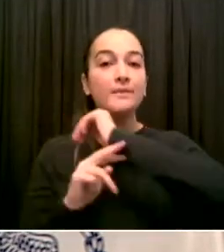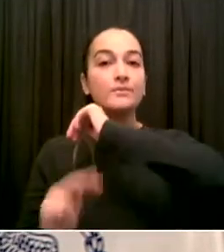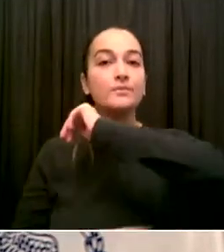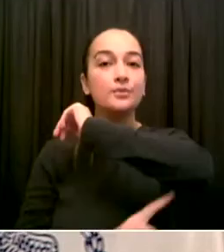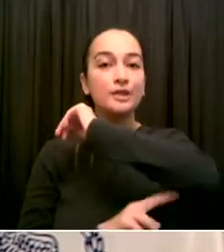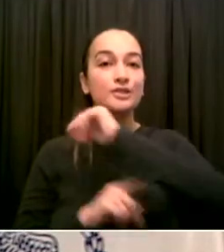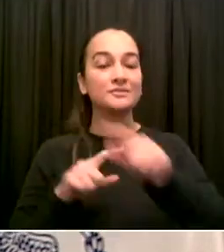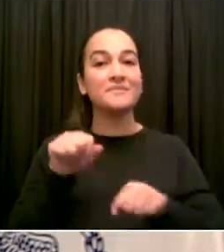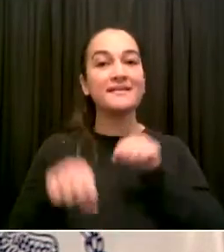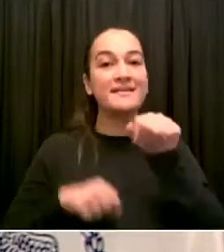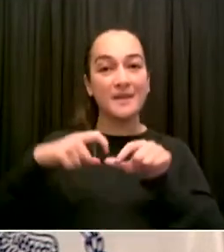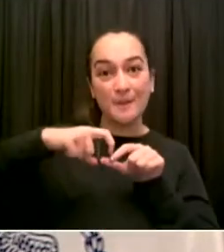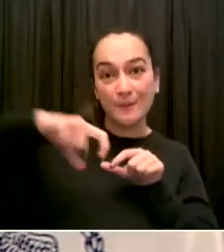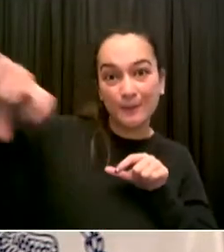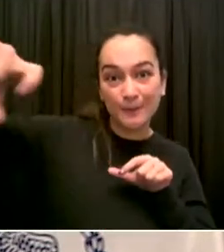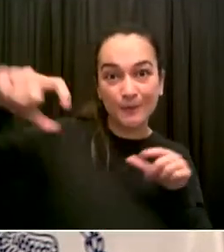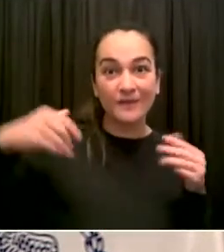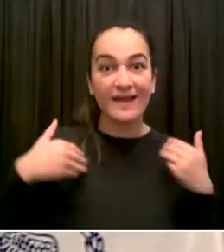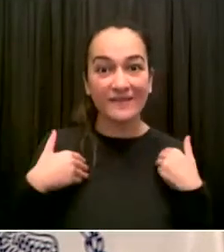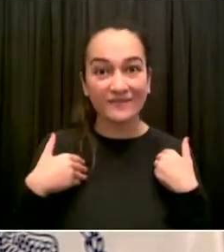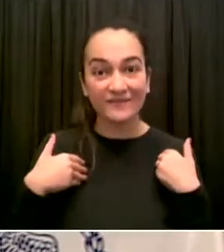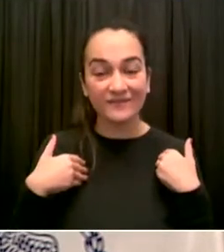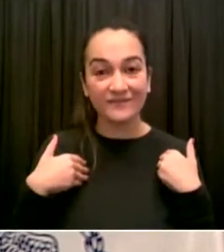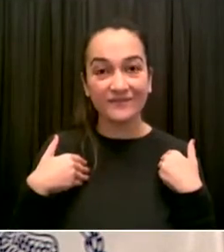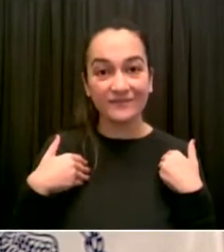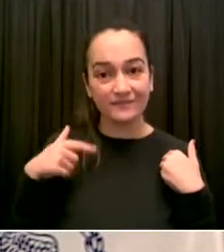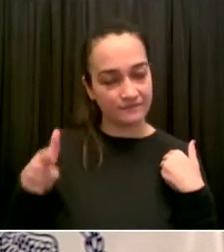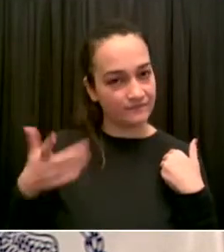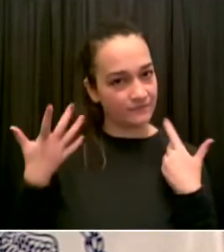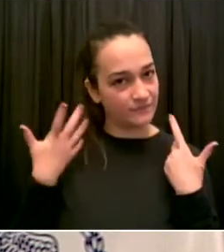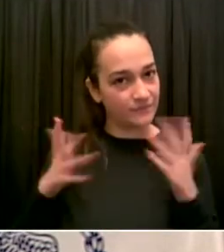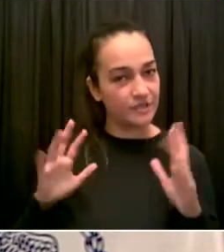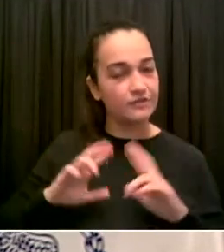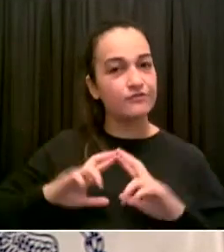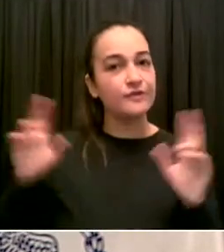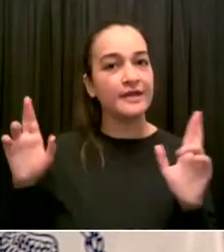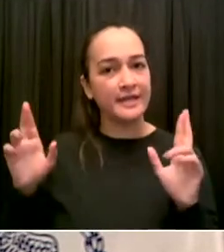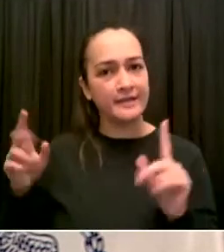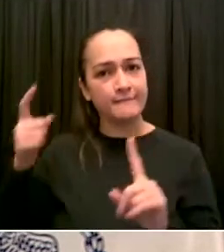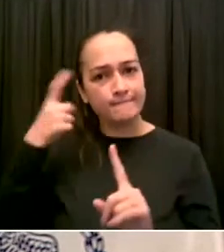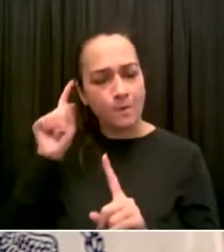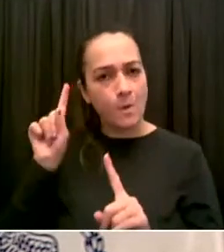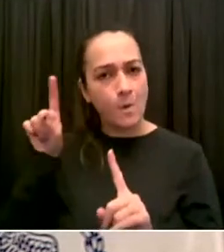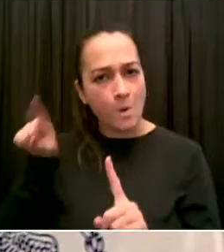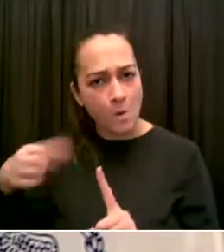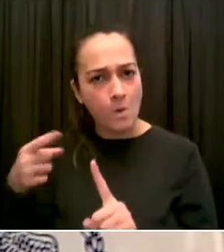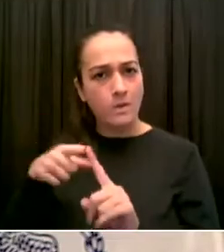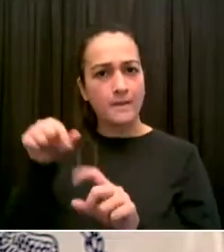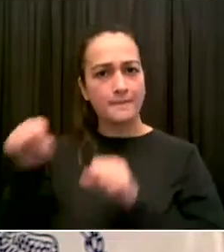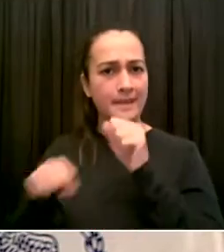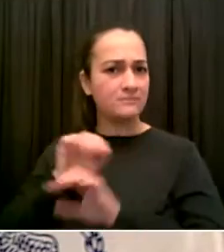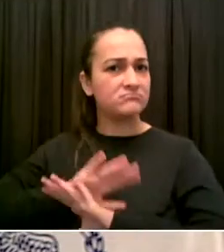RIBBON ON THE BROOKLYN BRIDGE BIKE LANE, THIS IS VERY